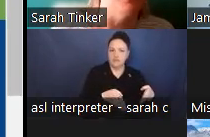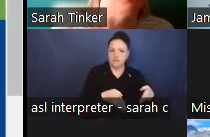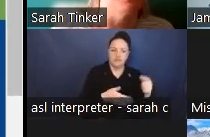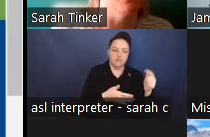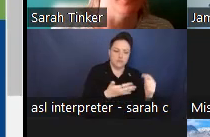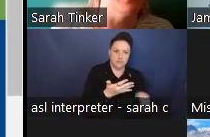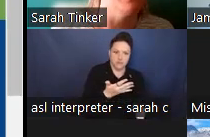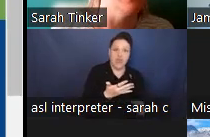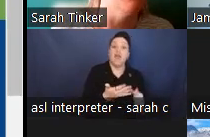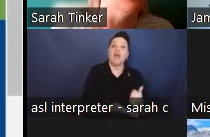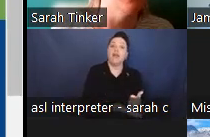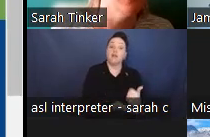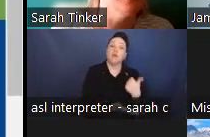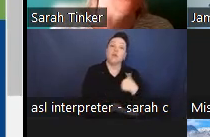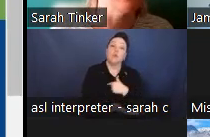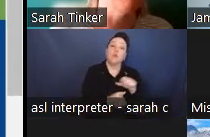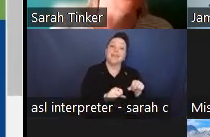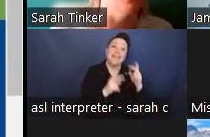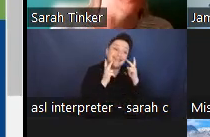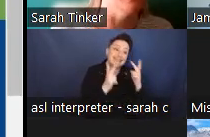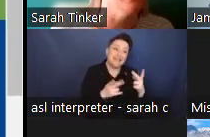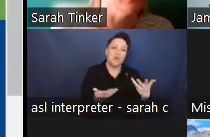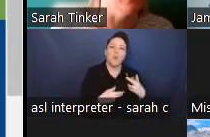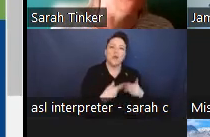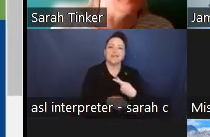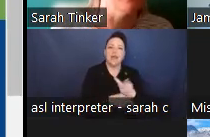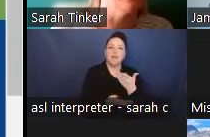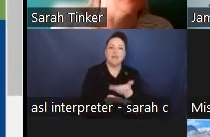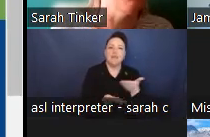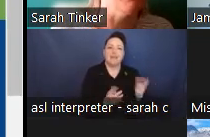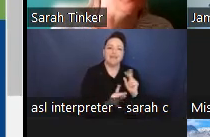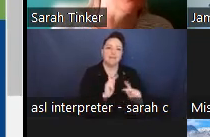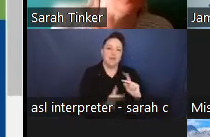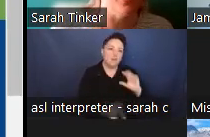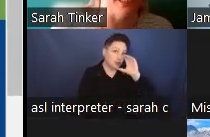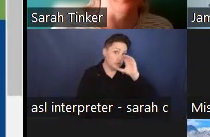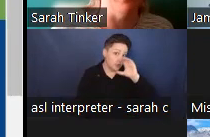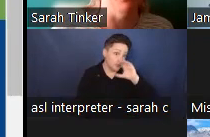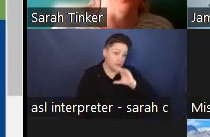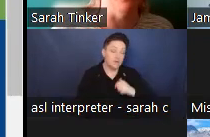searching for. If I type in one it can get people to the one applicant portal